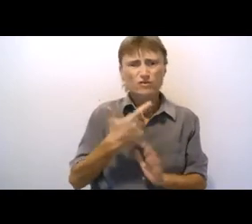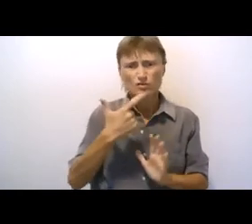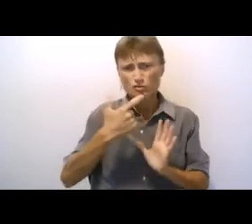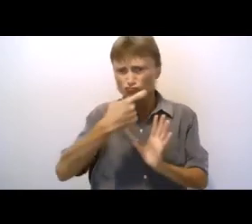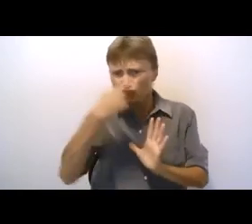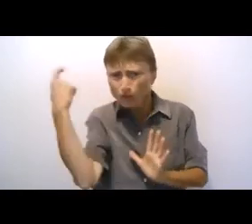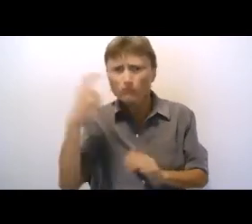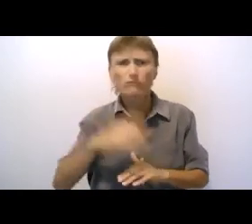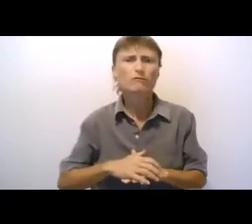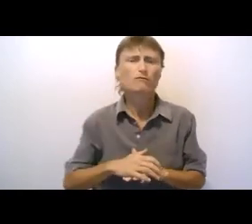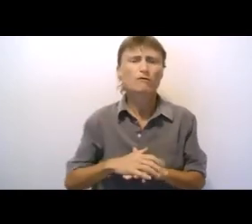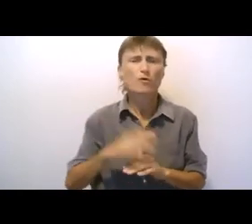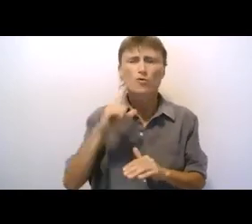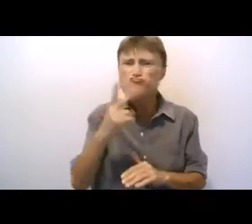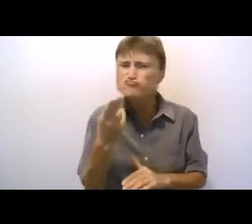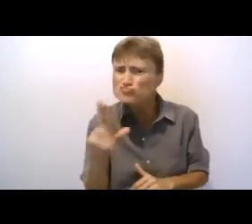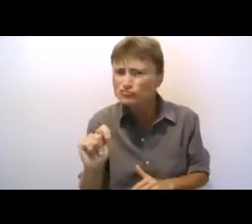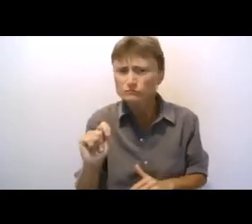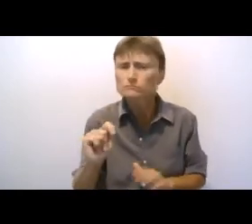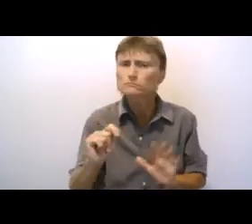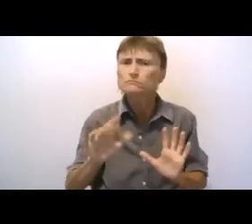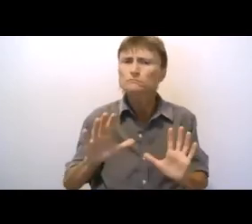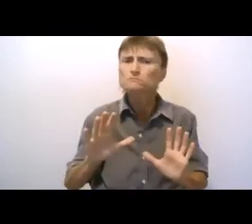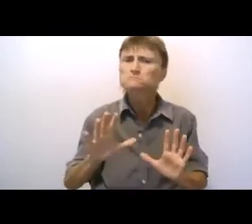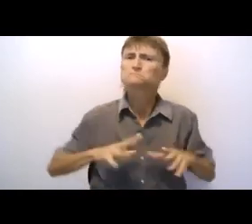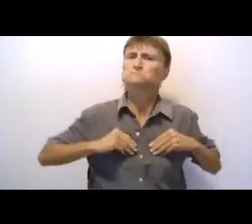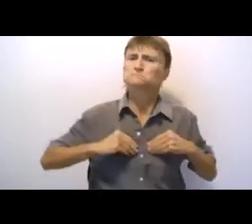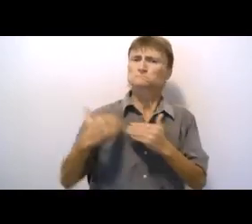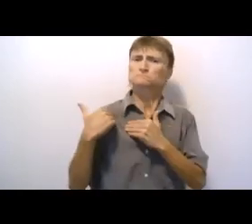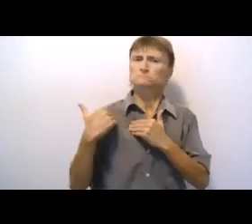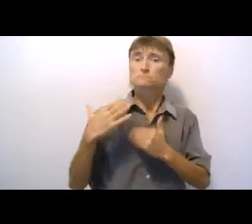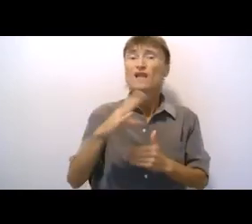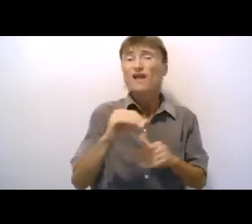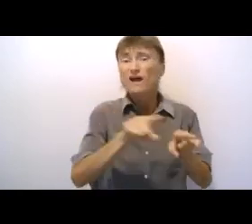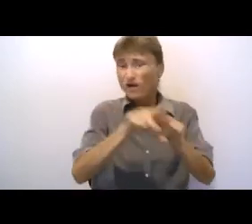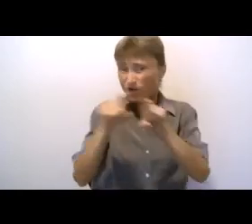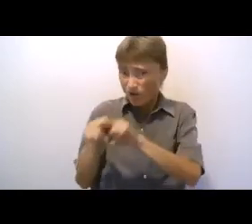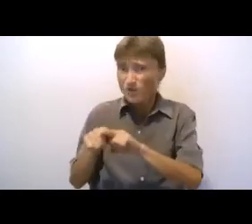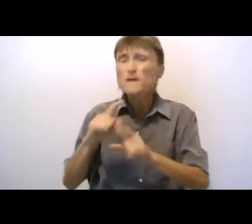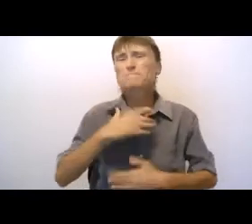you said was harmful to them, listen. Use these situations not to harass or call out,